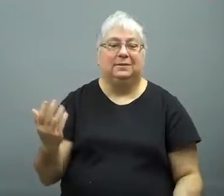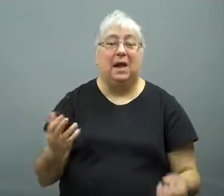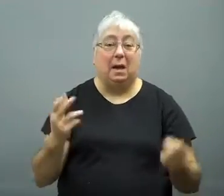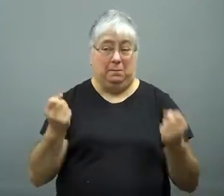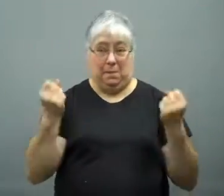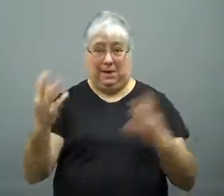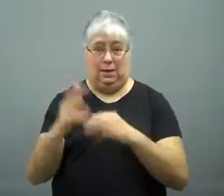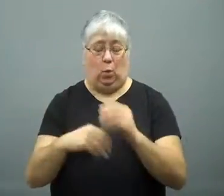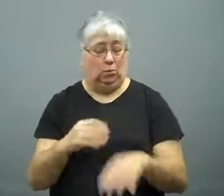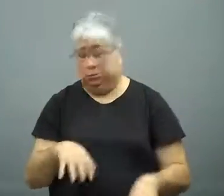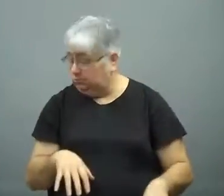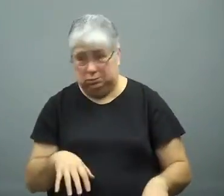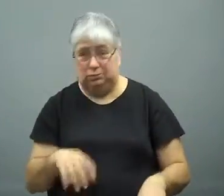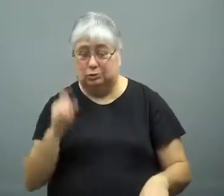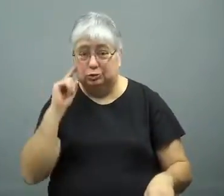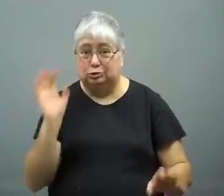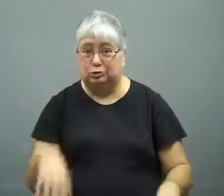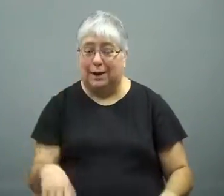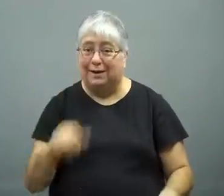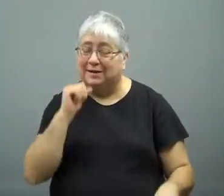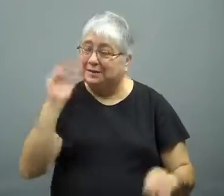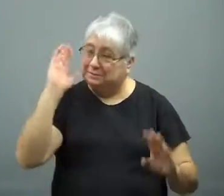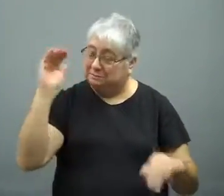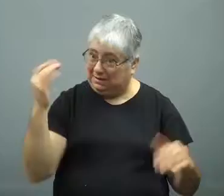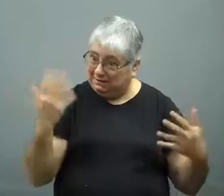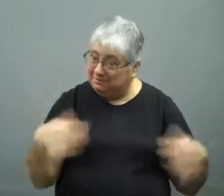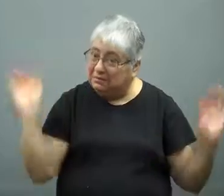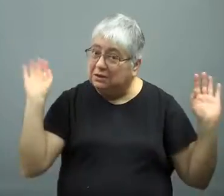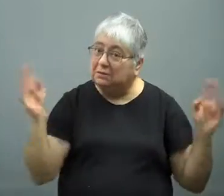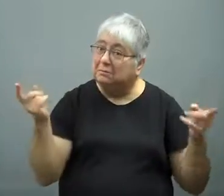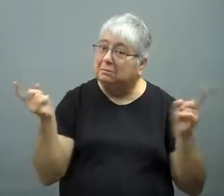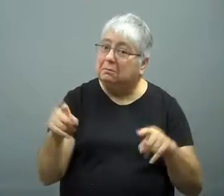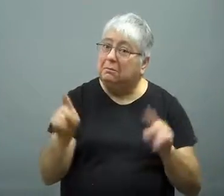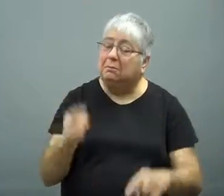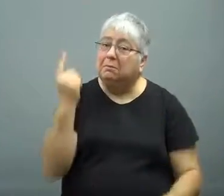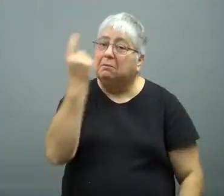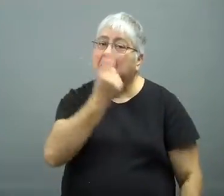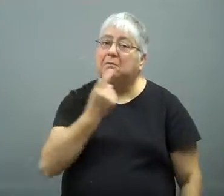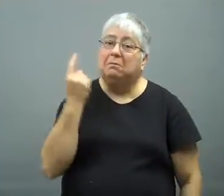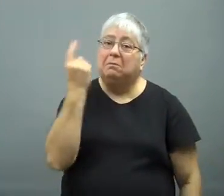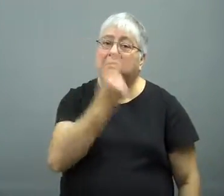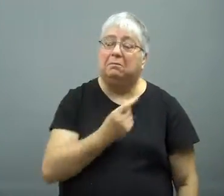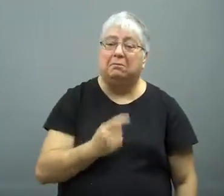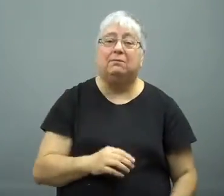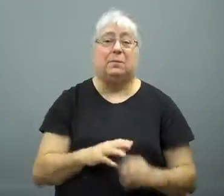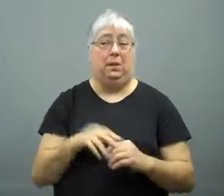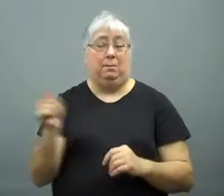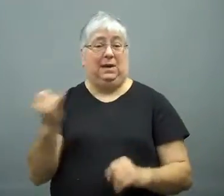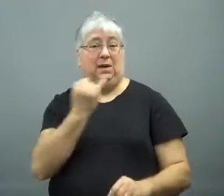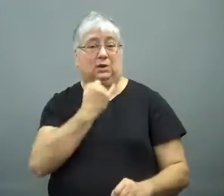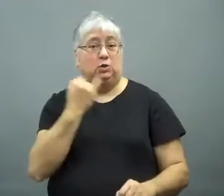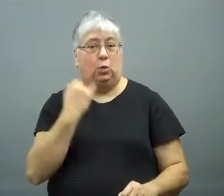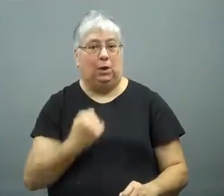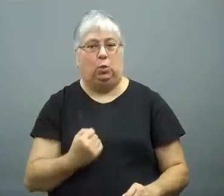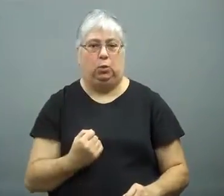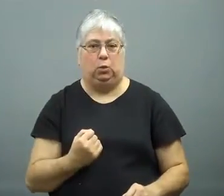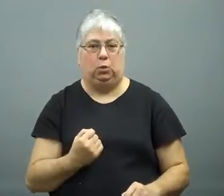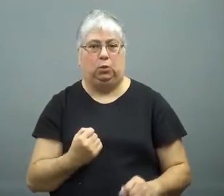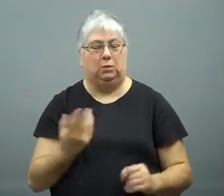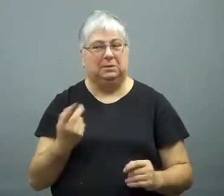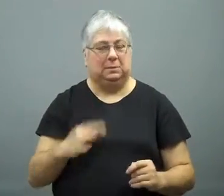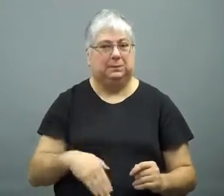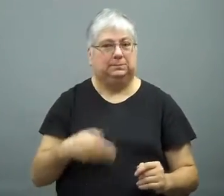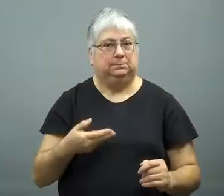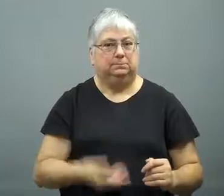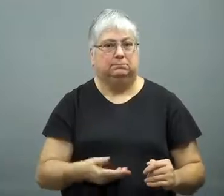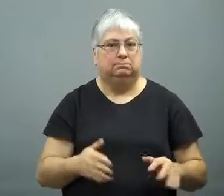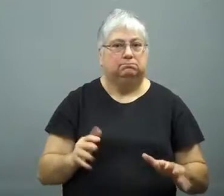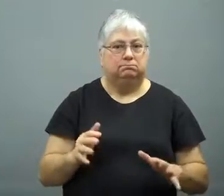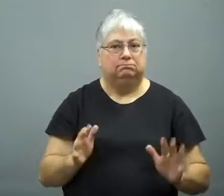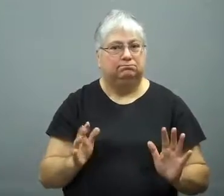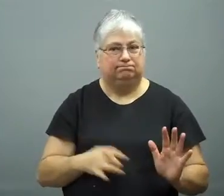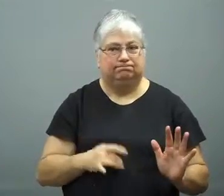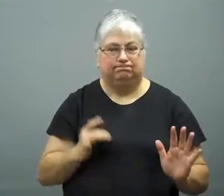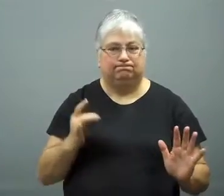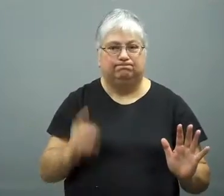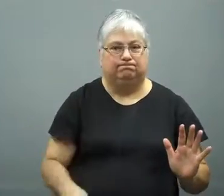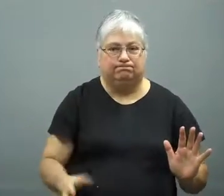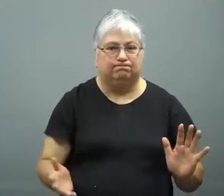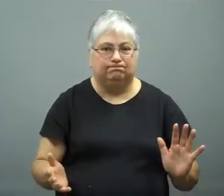Many worldwide were shocked and surprised by the agreement.